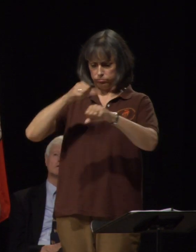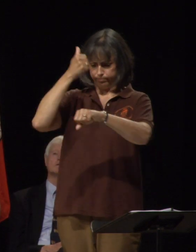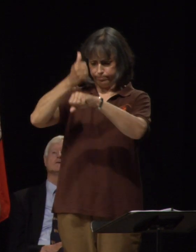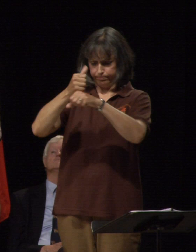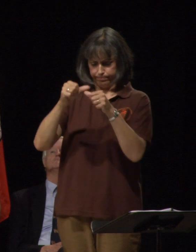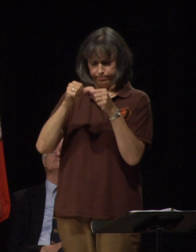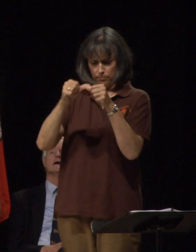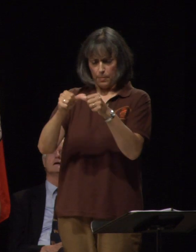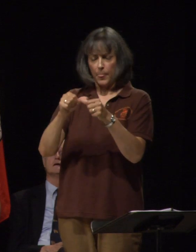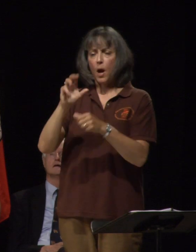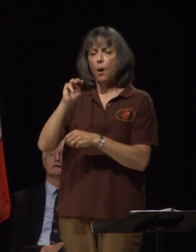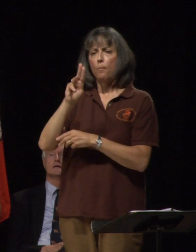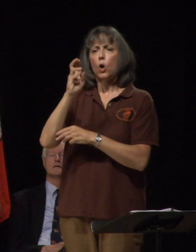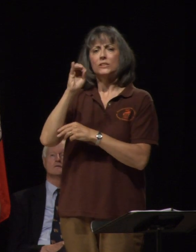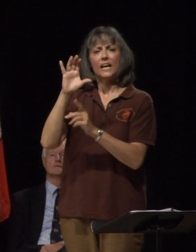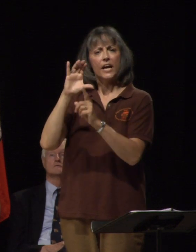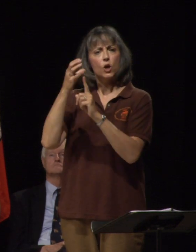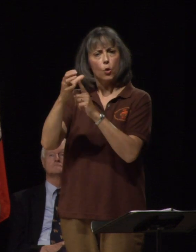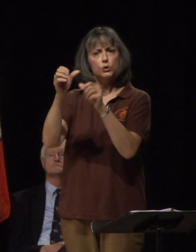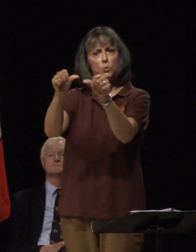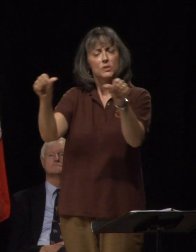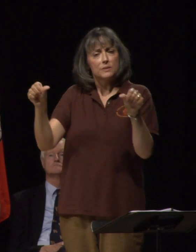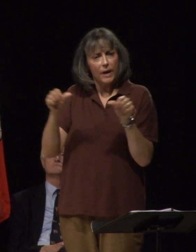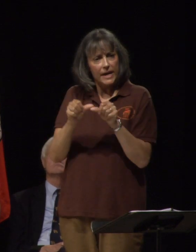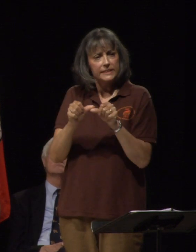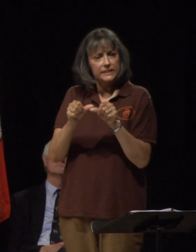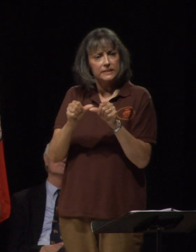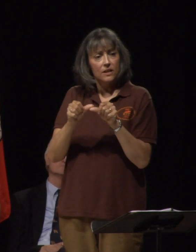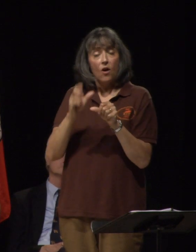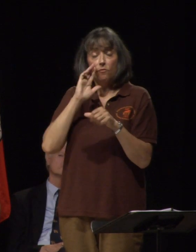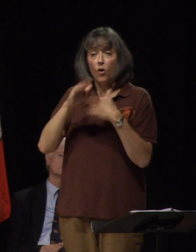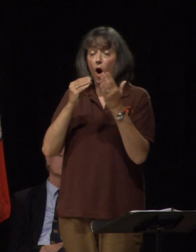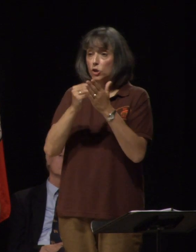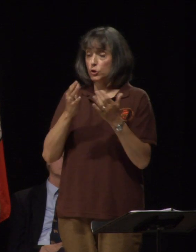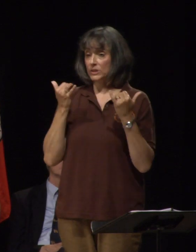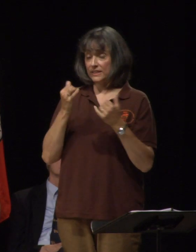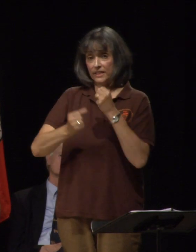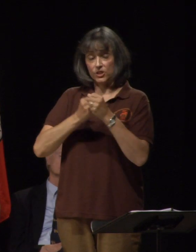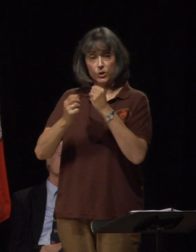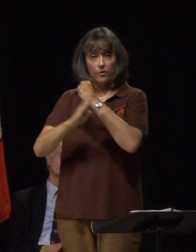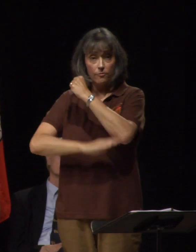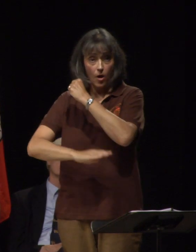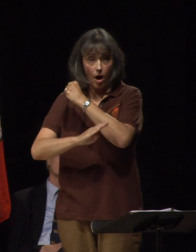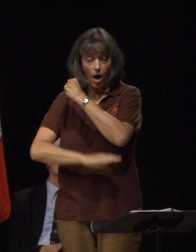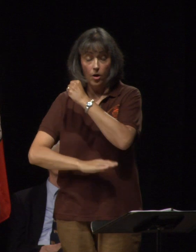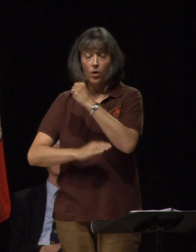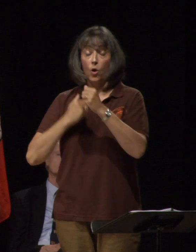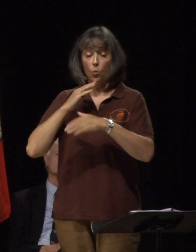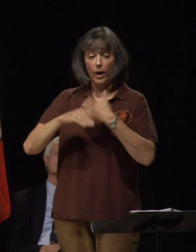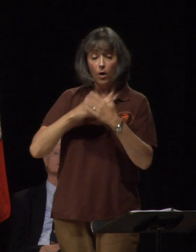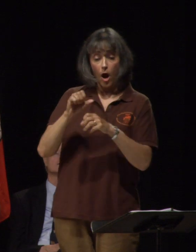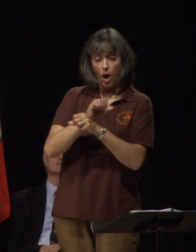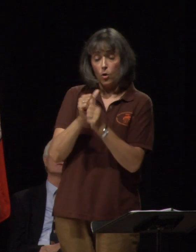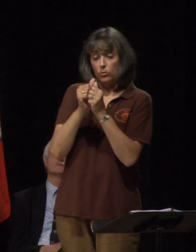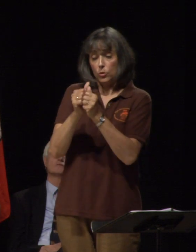FOR ITS STUDENTS THIS FALL. THE DIVISION OF DIVERSITY AND INCLUSION AND THE DIVISION OF STUDENT AFFAIRS ARE WORKING COLLABORATIVELY WITH STUDENT